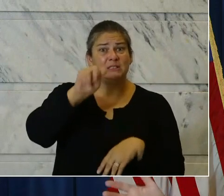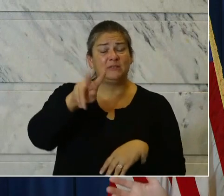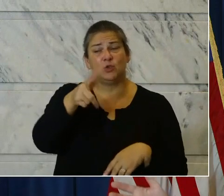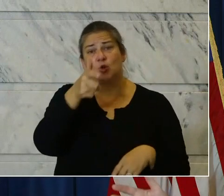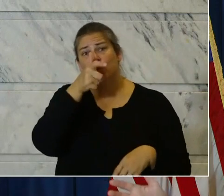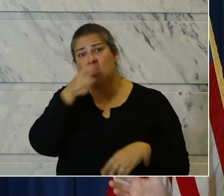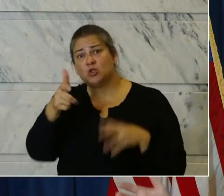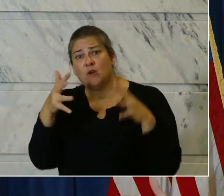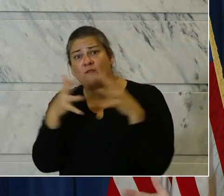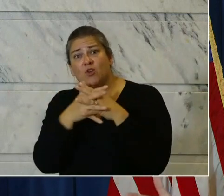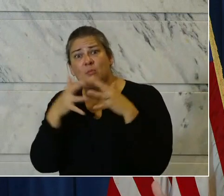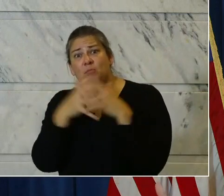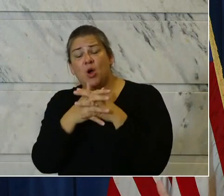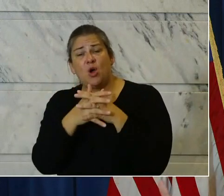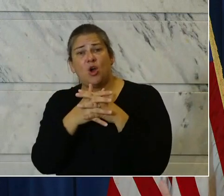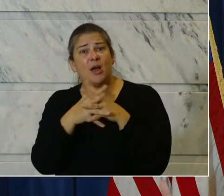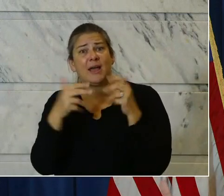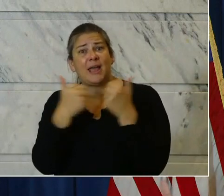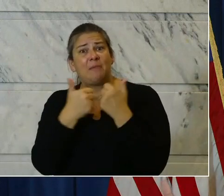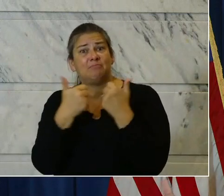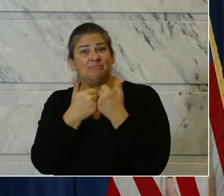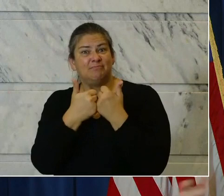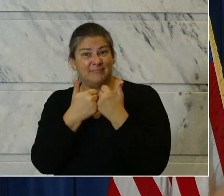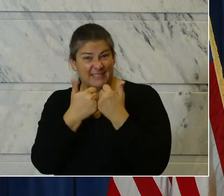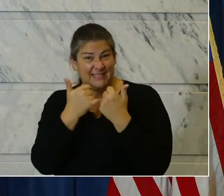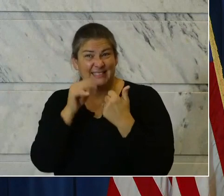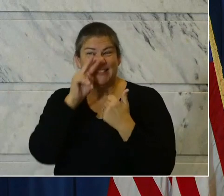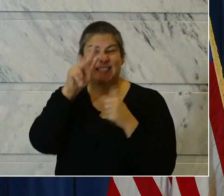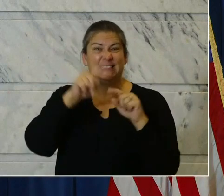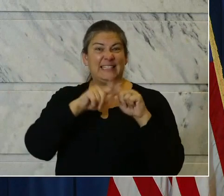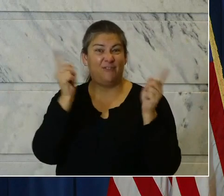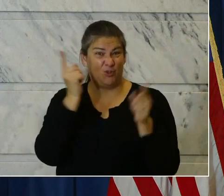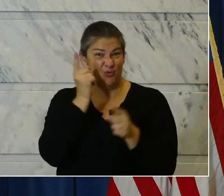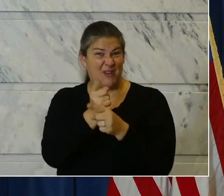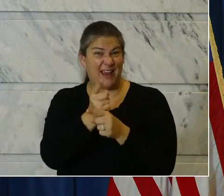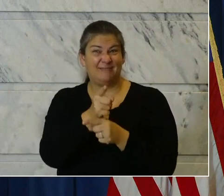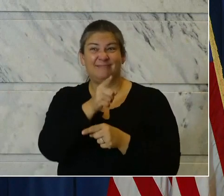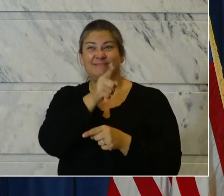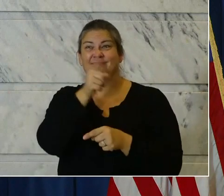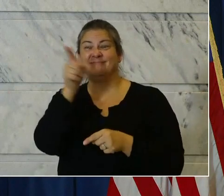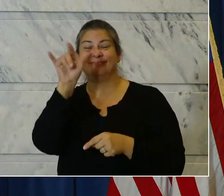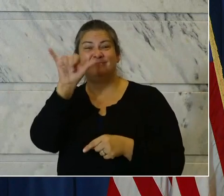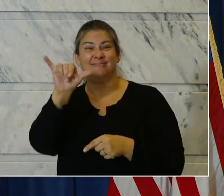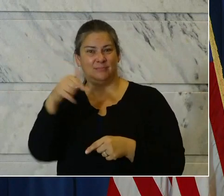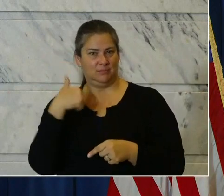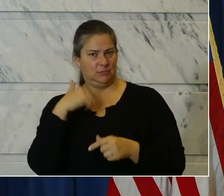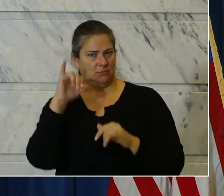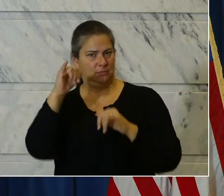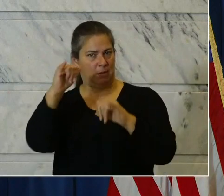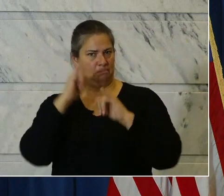RIGHT. WHEN YOU TURN ON YOUR TV AND YOU WATCH THE FOOTBALL GAME LOOKS TOTALLY DIFFERENT IN THE